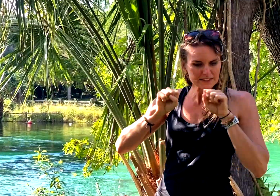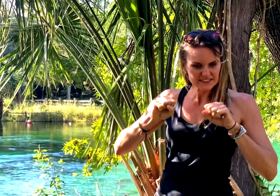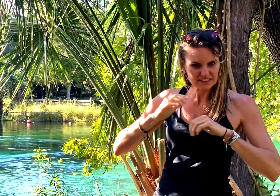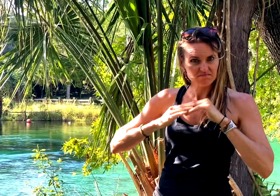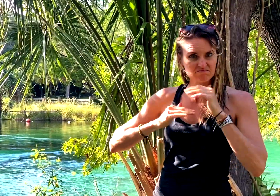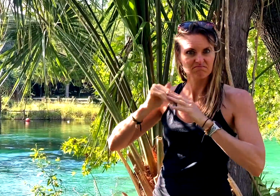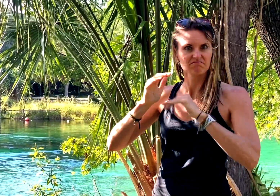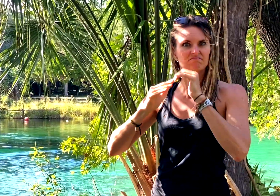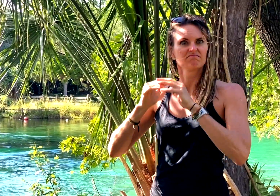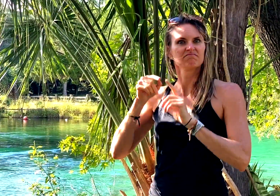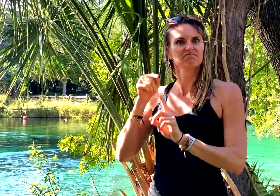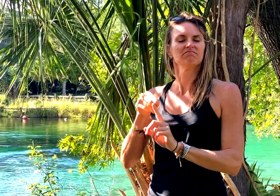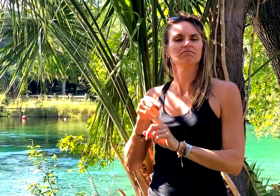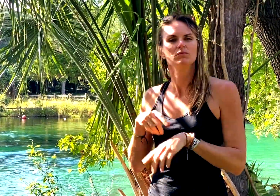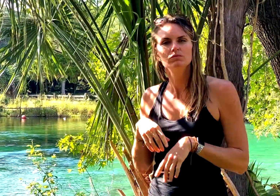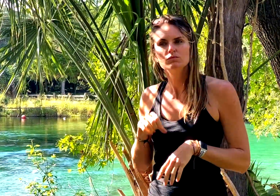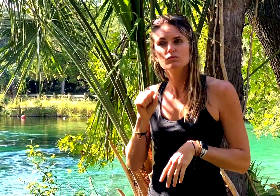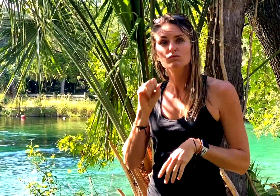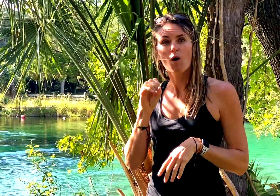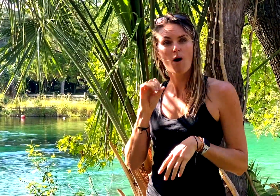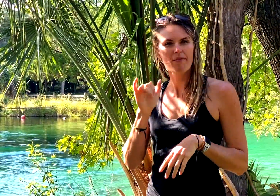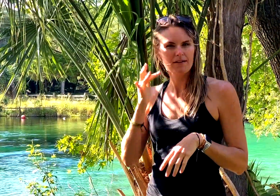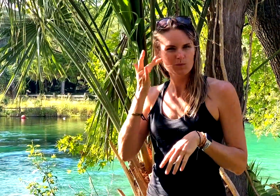immune systems.